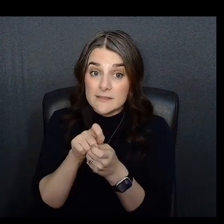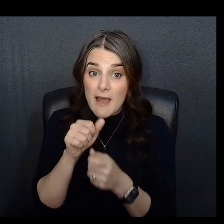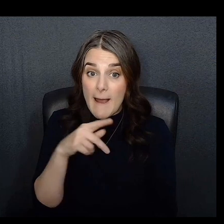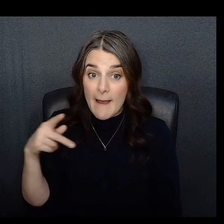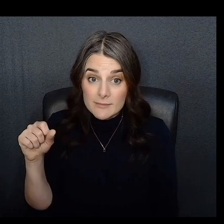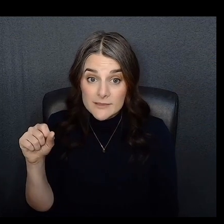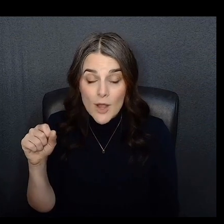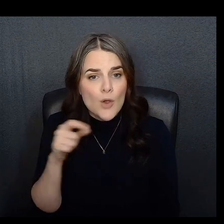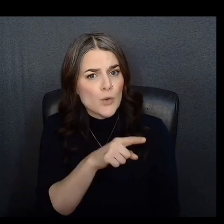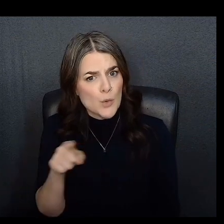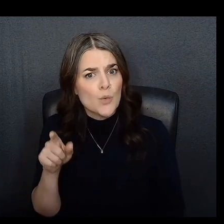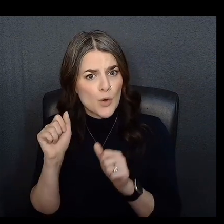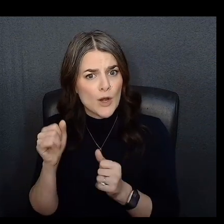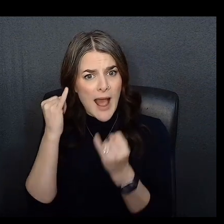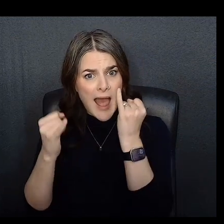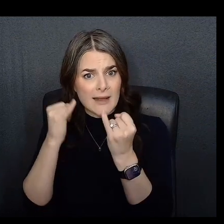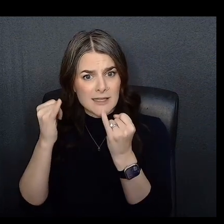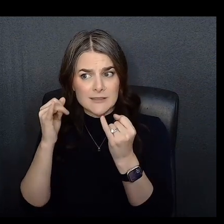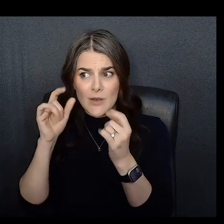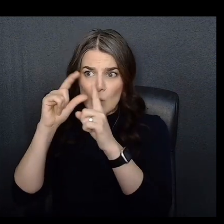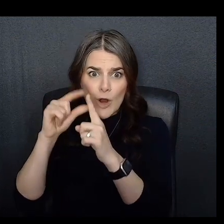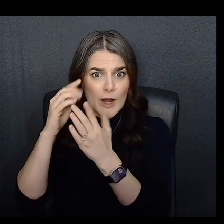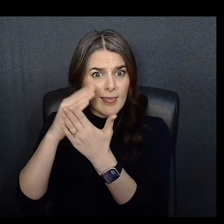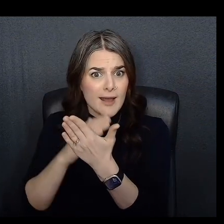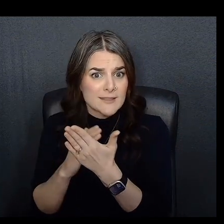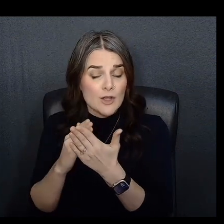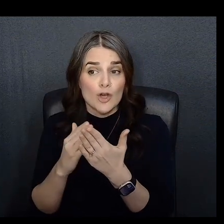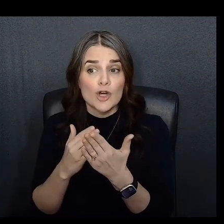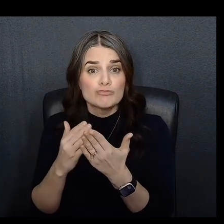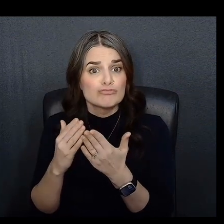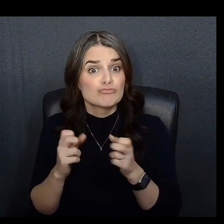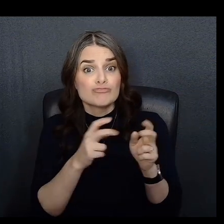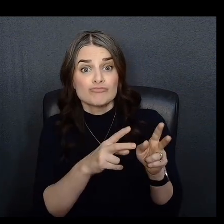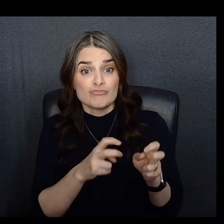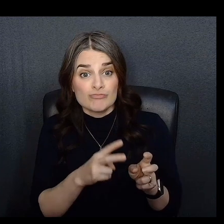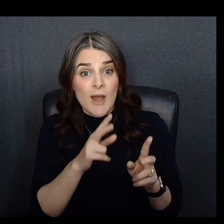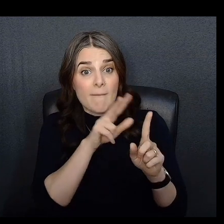take these ideas or take these word lists and apply them to different apps. So if you're using a system that does